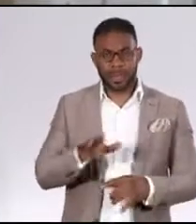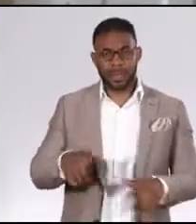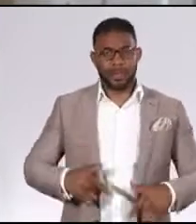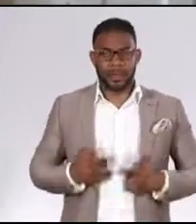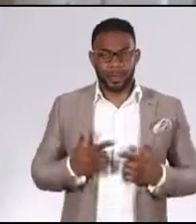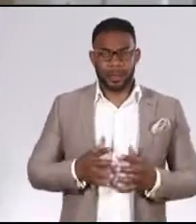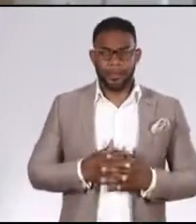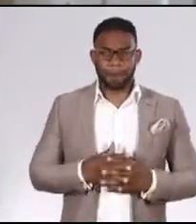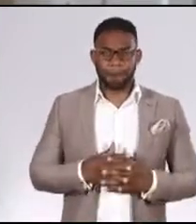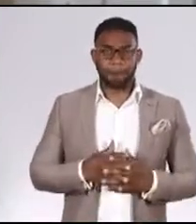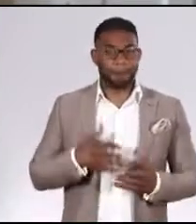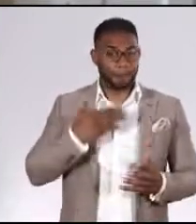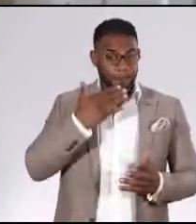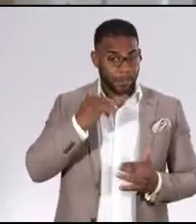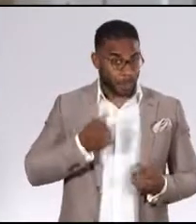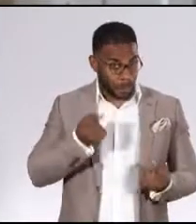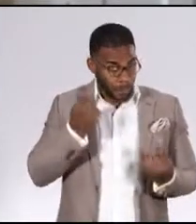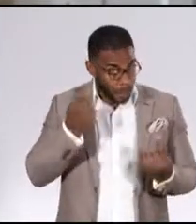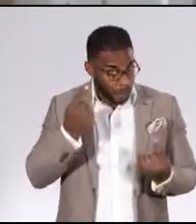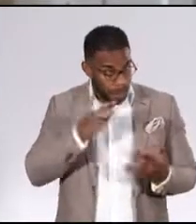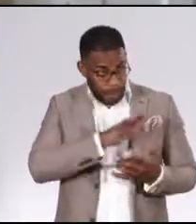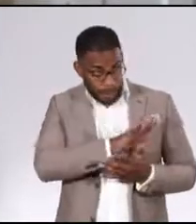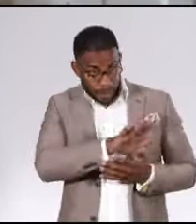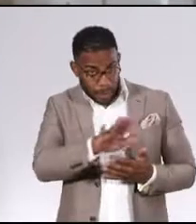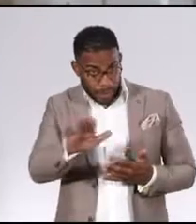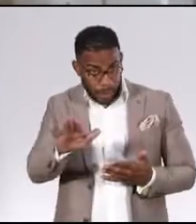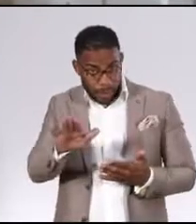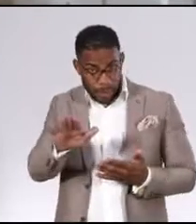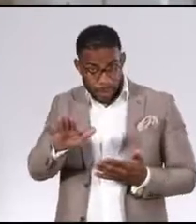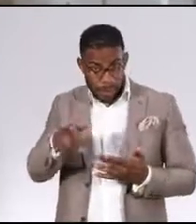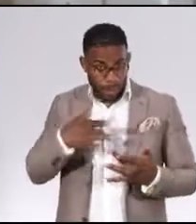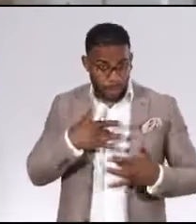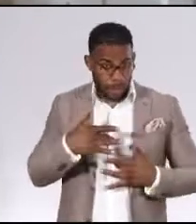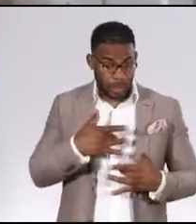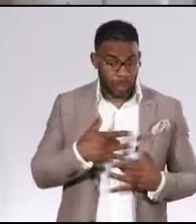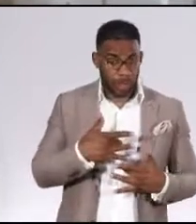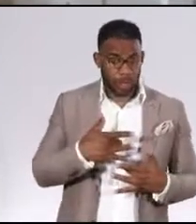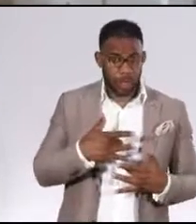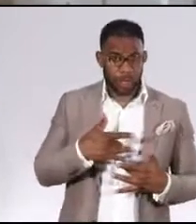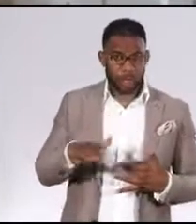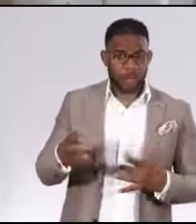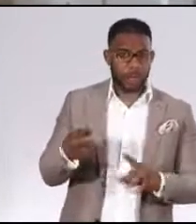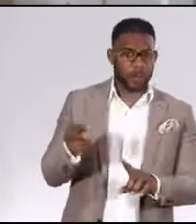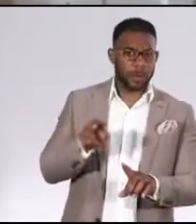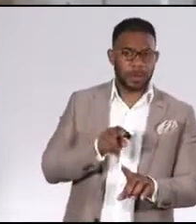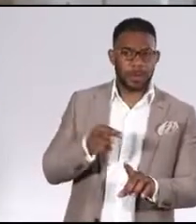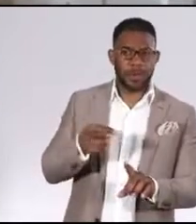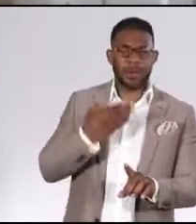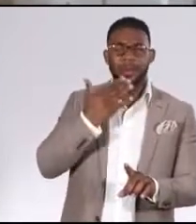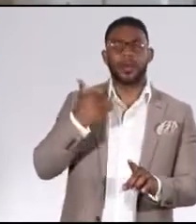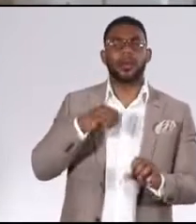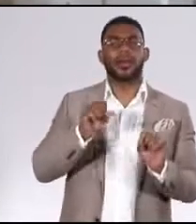and The better that we understand there, uh their concerns. uh In their perspective, the better we're able to